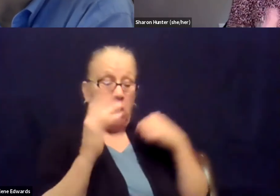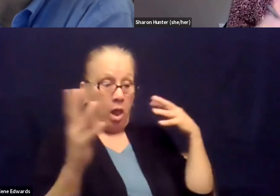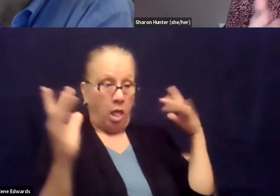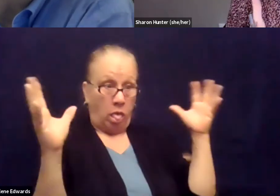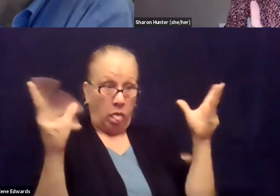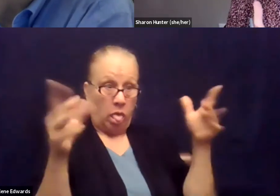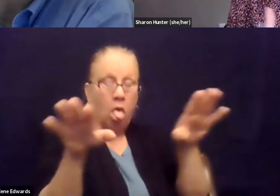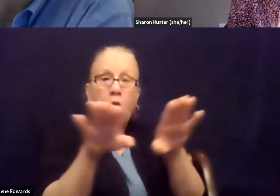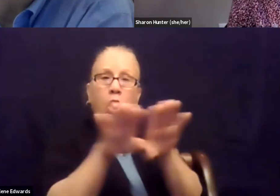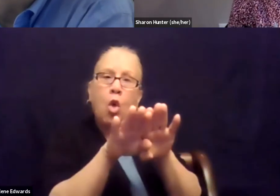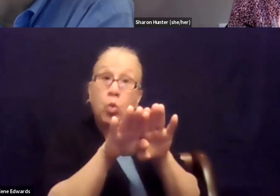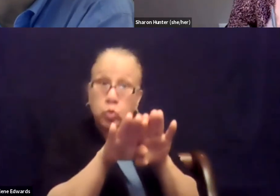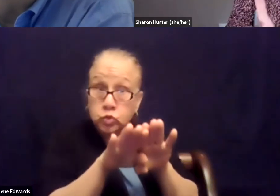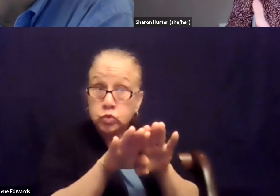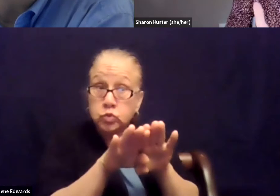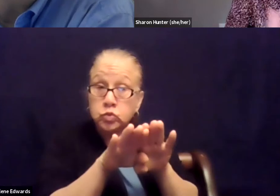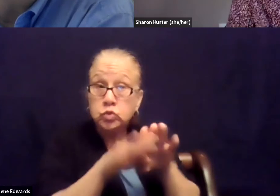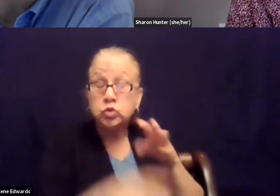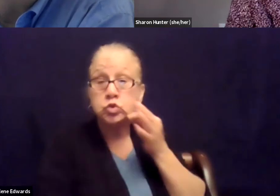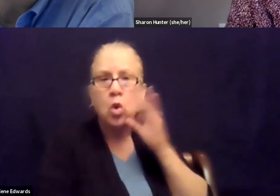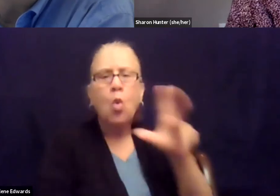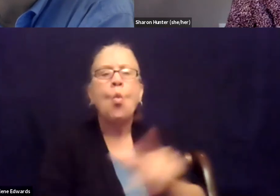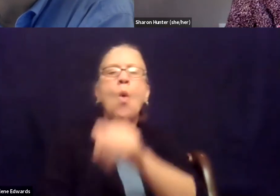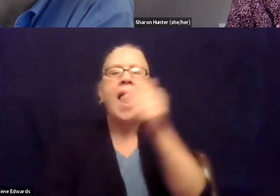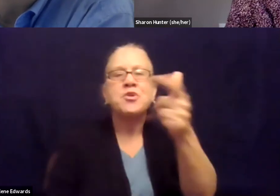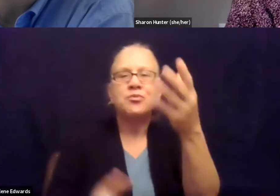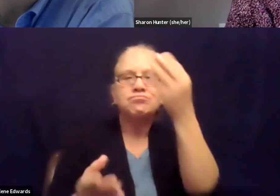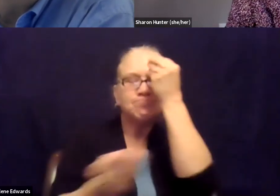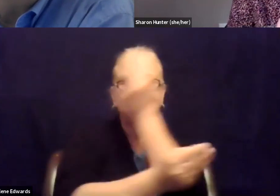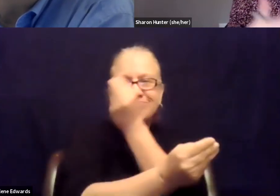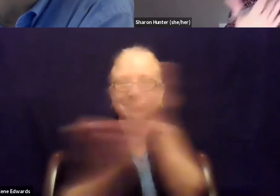what else would you like to make sure you tell everyone today, about what we're doing,